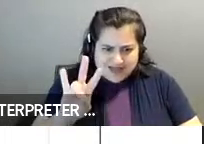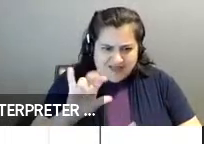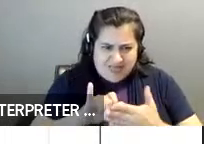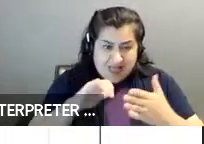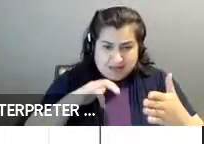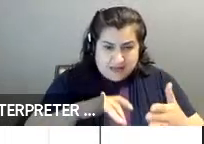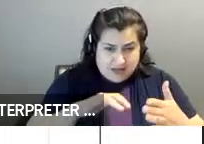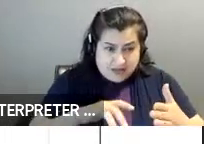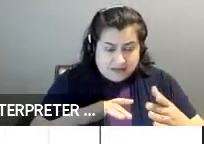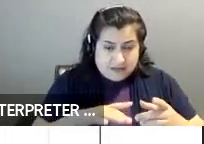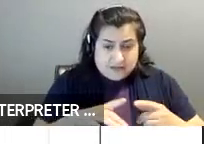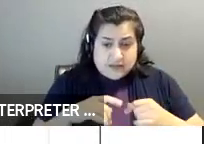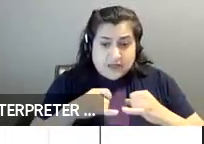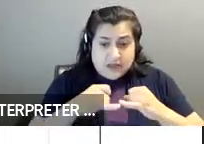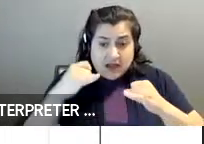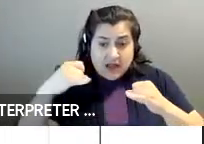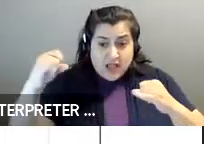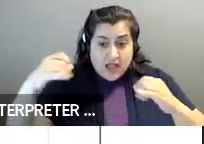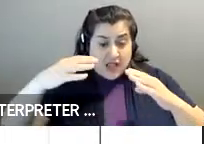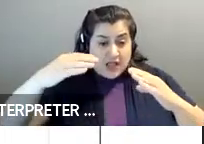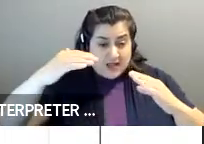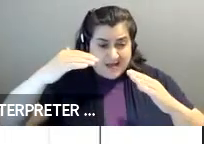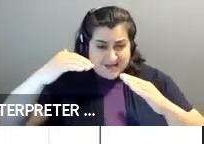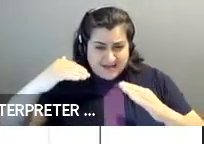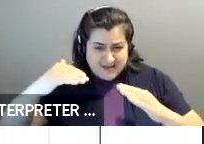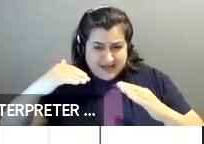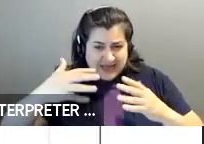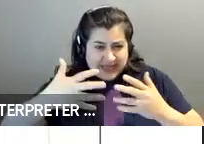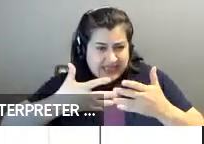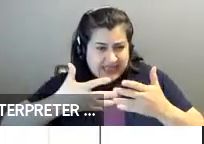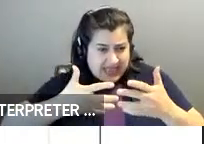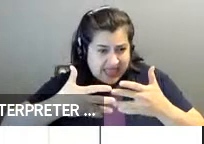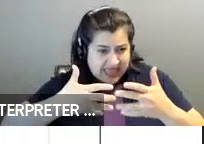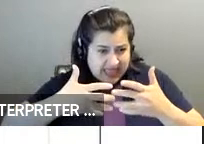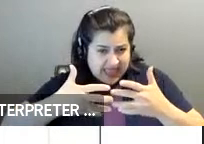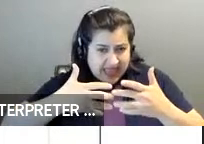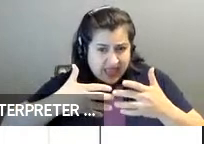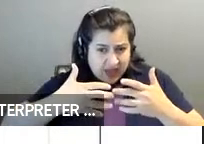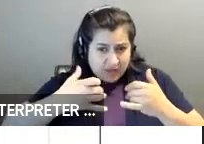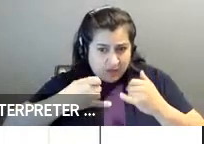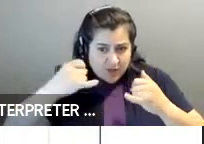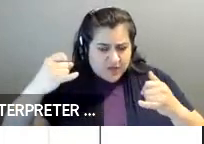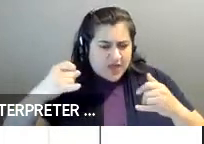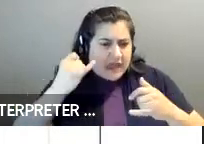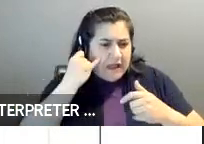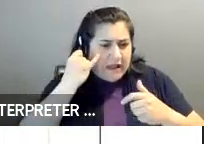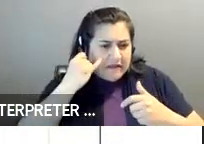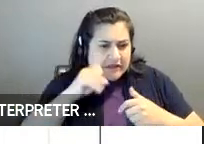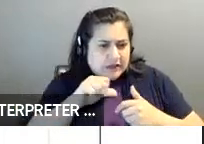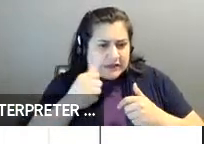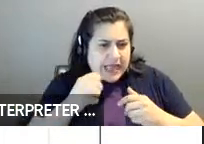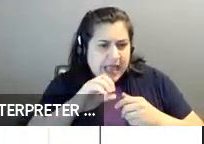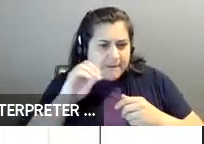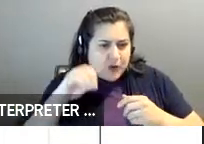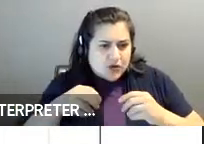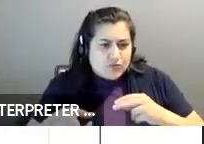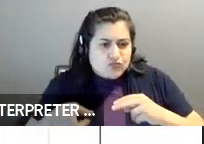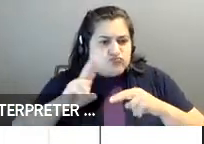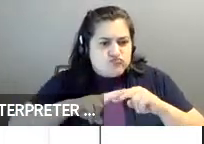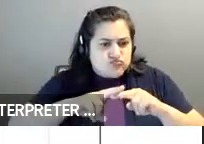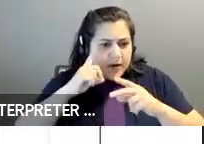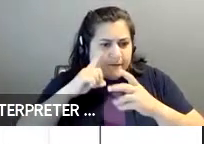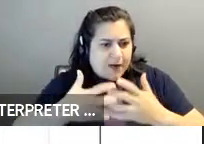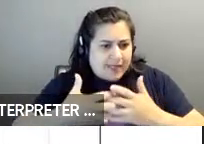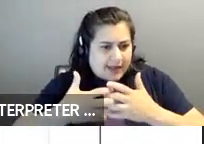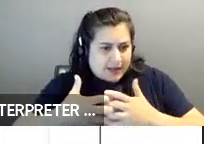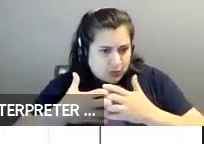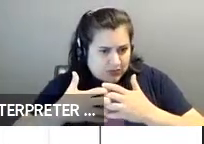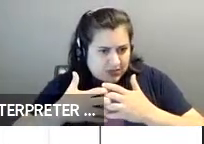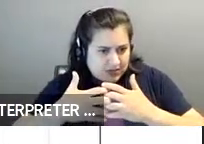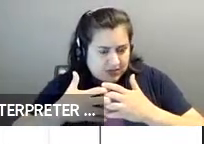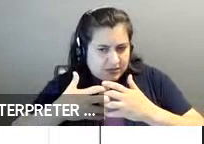The next, the gray line next to it shows you a 10% increase in power chair usage, and the